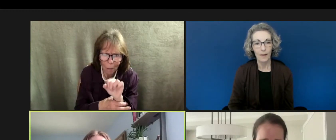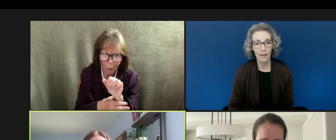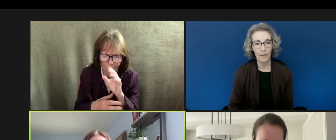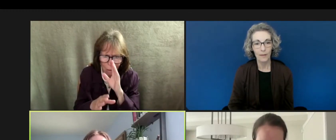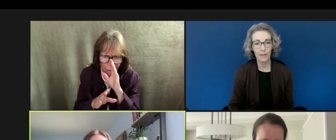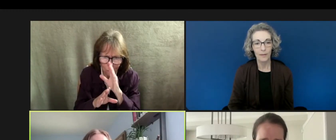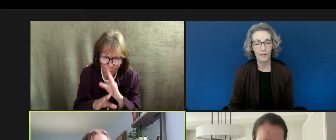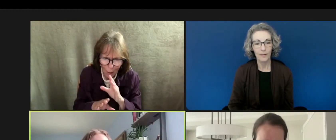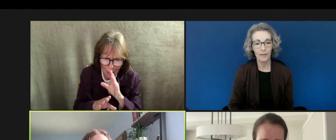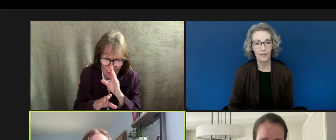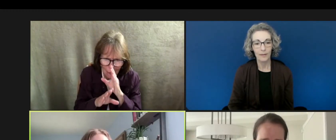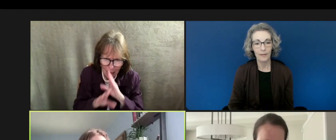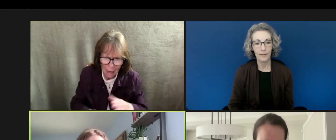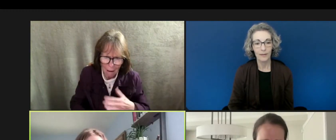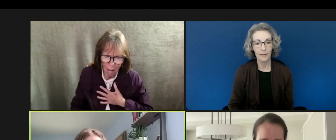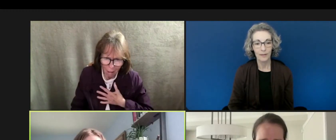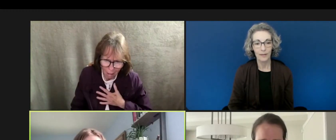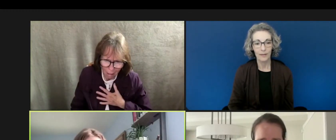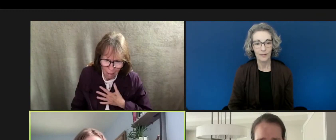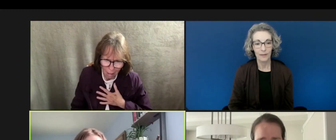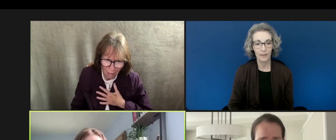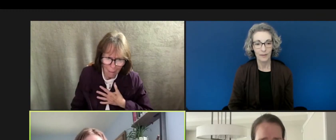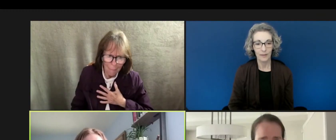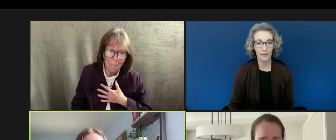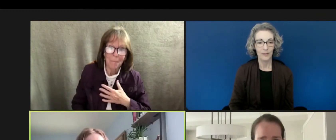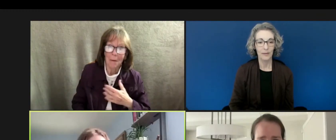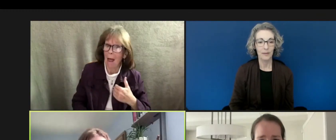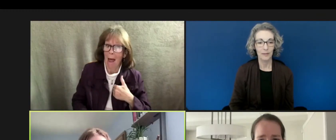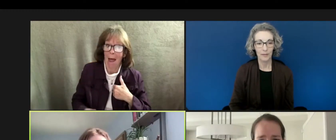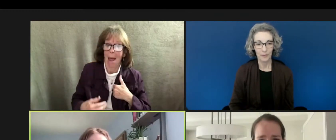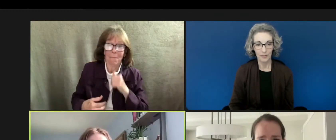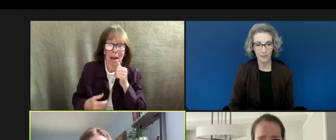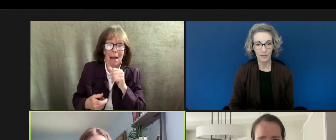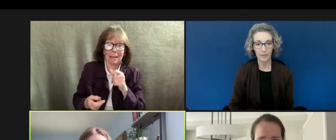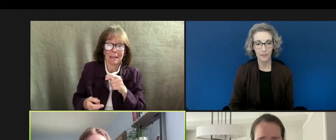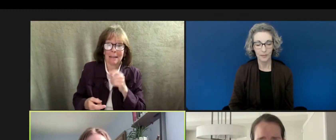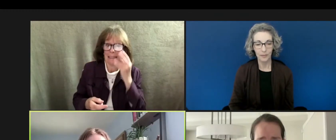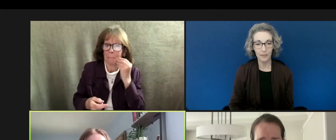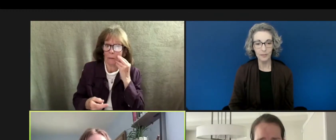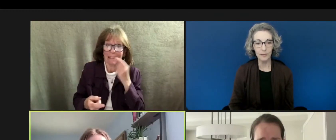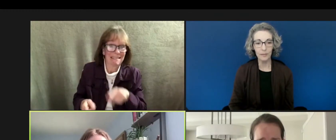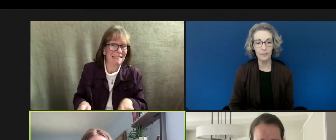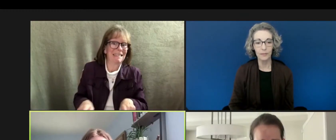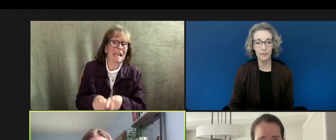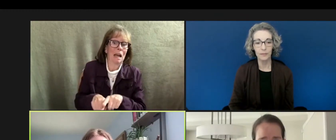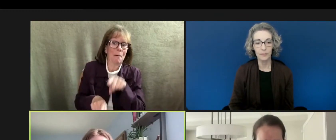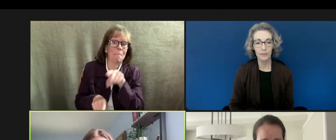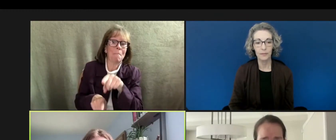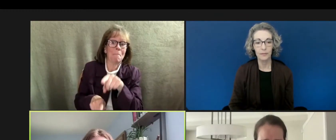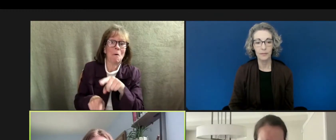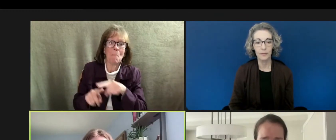but I have been in conversations with props where you just get smaller, and smaller, and smaller.